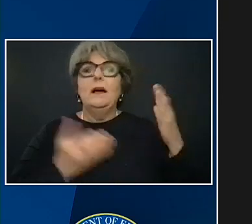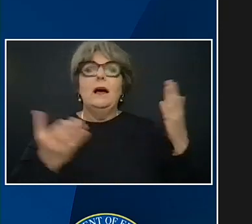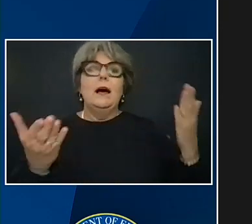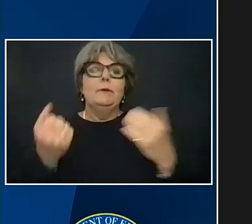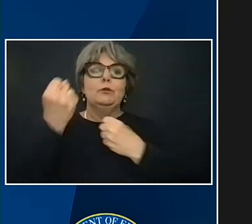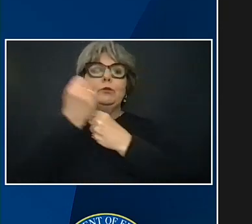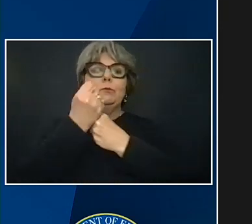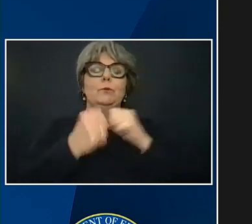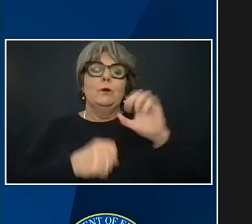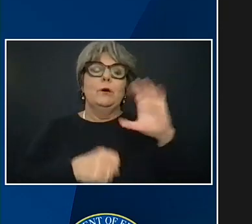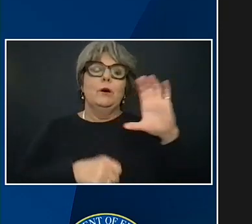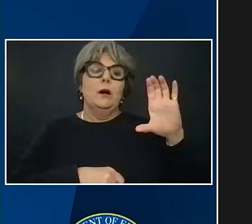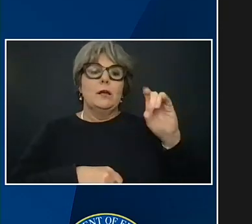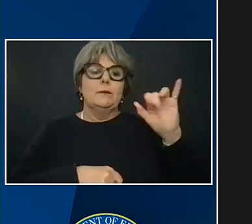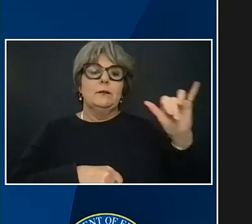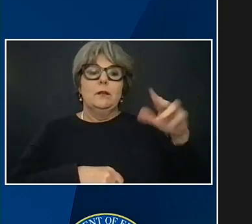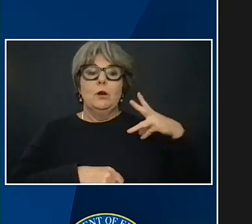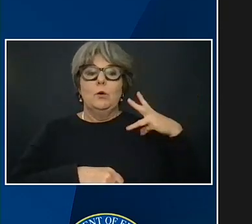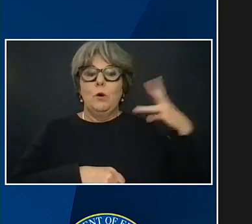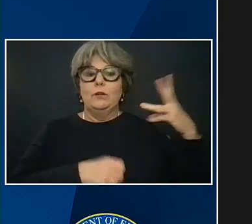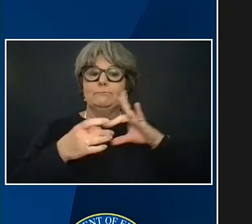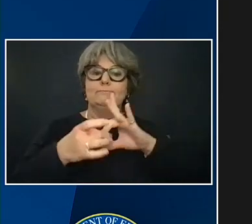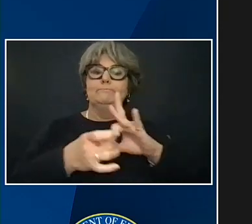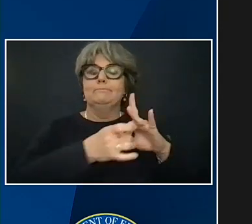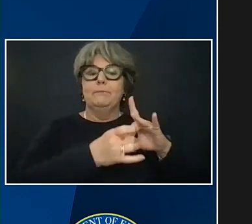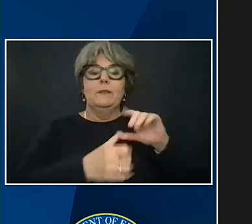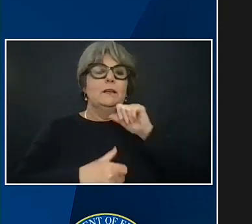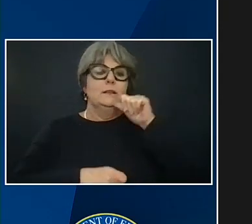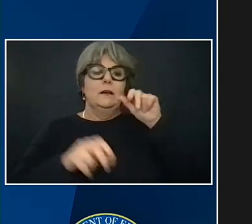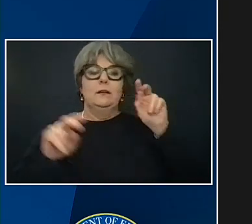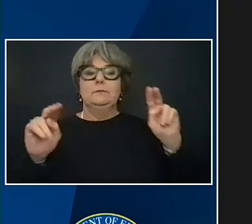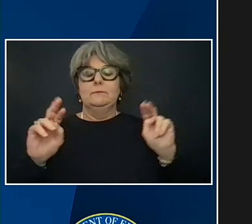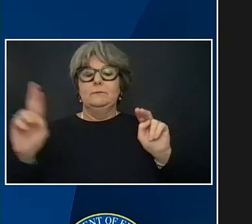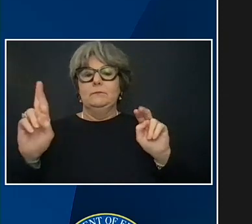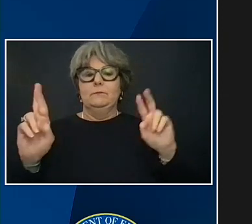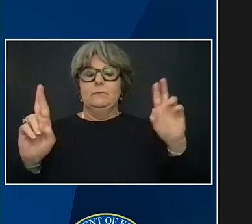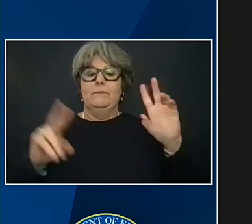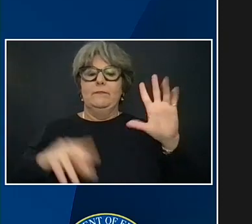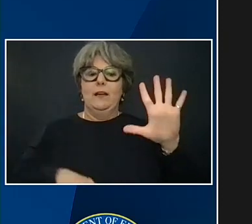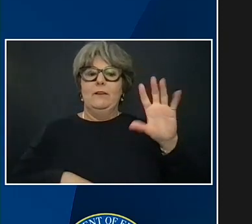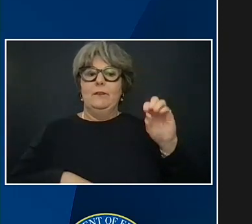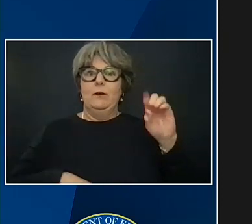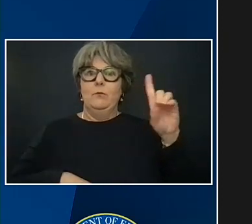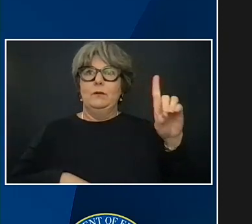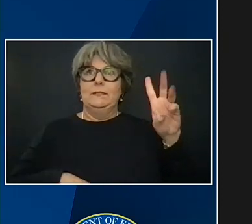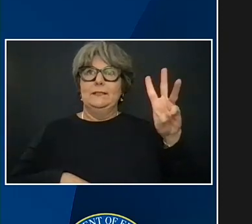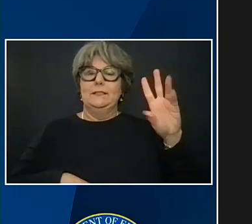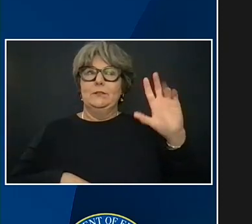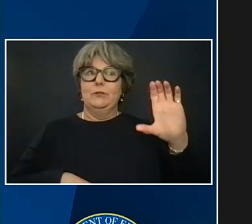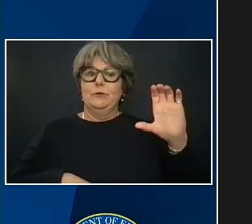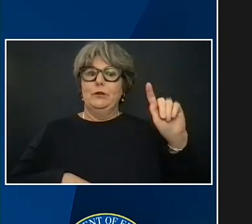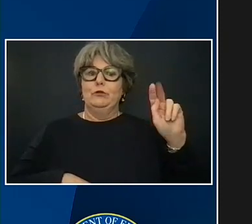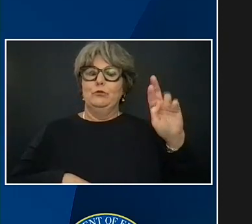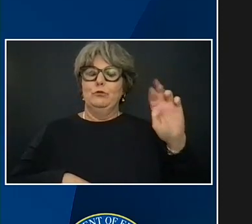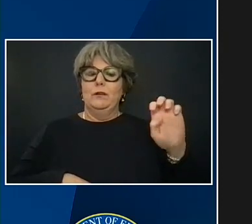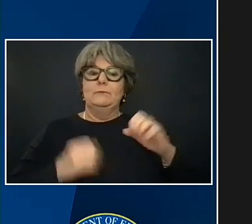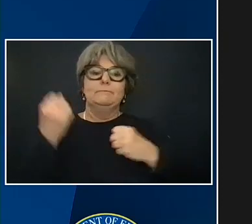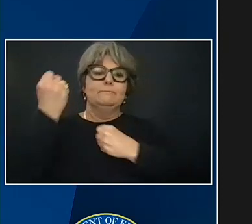Washington United, a nonpartisan 501C6 trade association representing and advocating for small businesses and